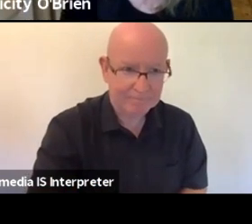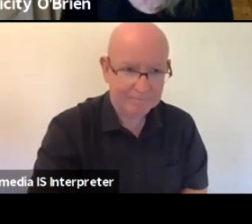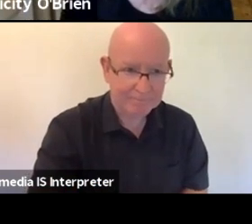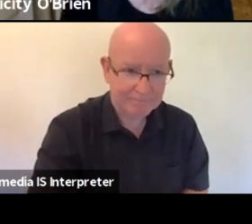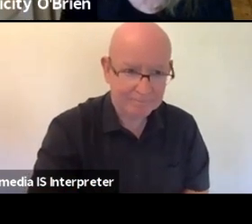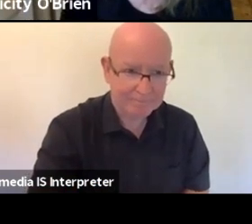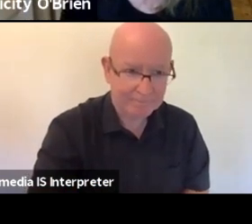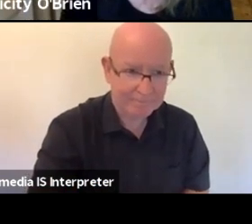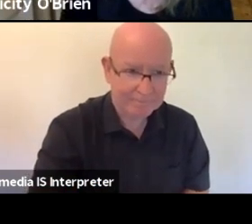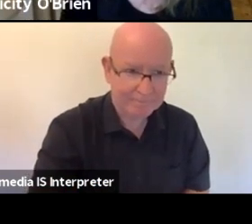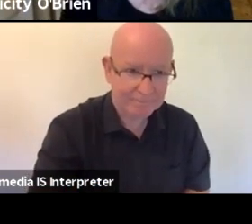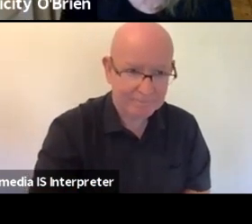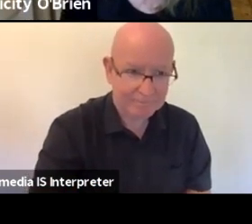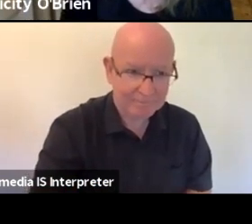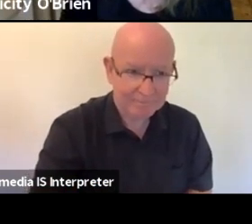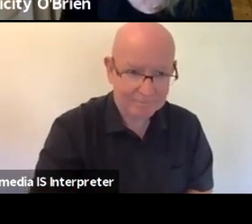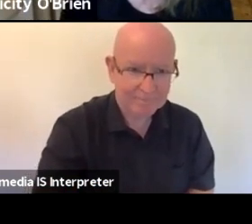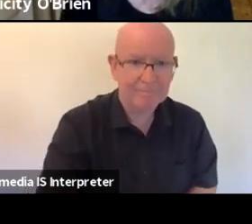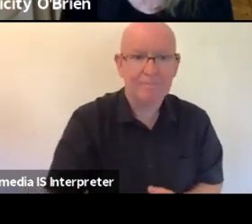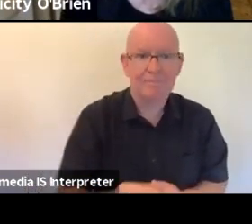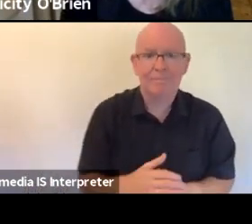for Promotion of Social Justice, in Chennai [unintelligible].